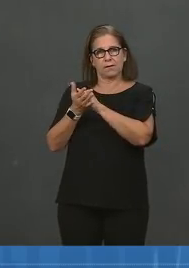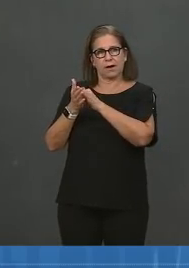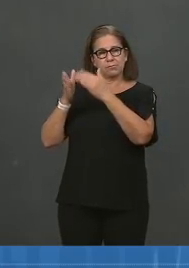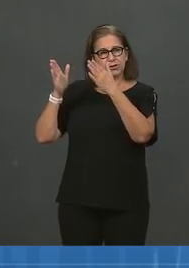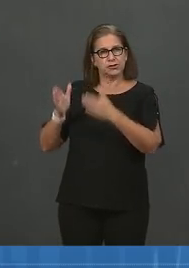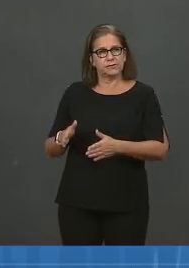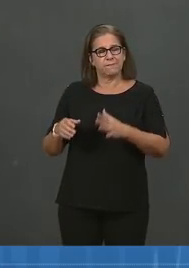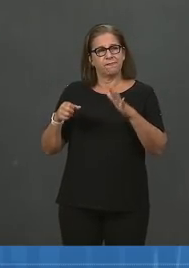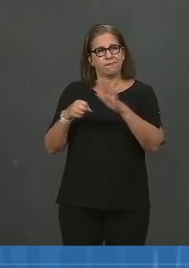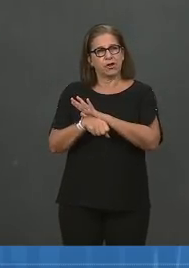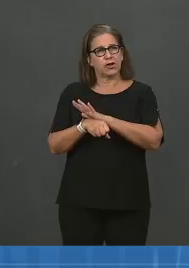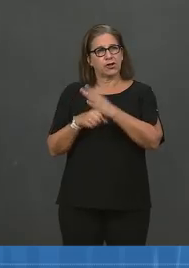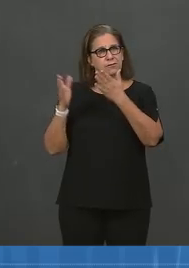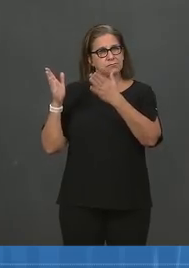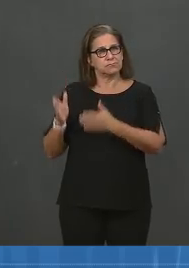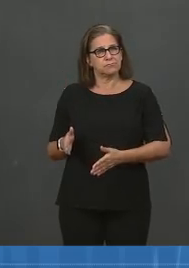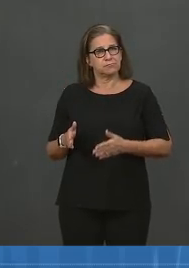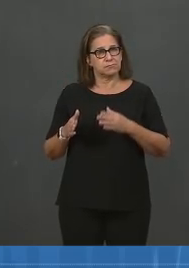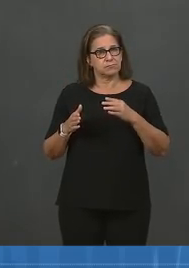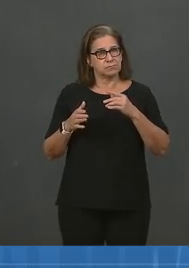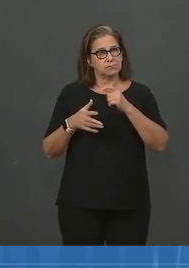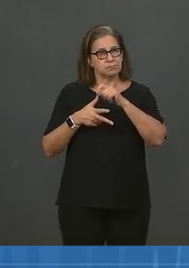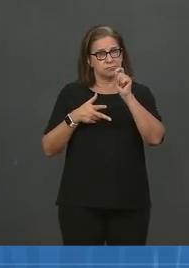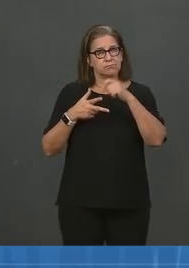Mr. Zients: Dr. Fauci? Dr. Fauci: Yeah, thanks for that question.